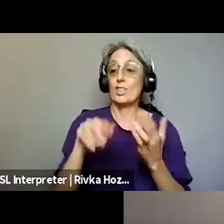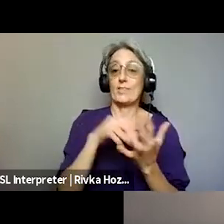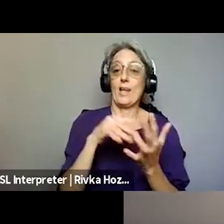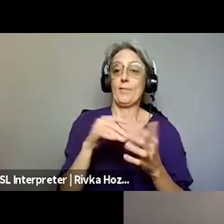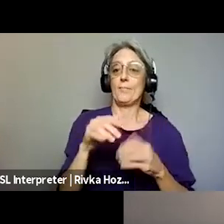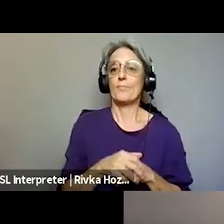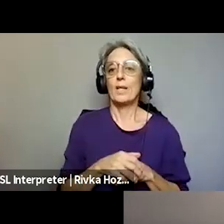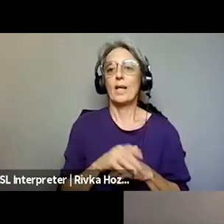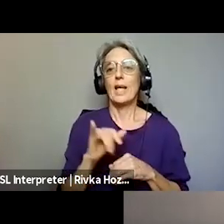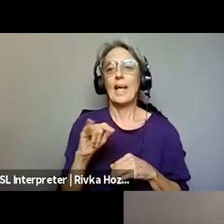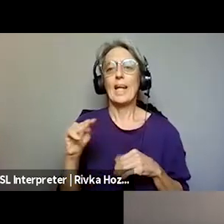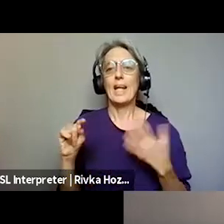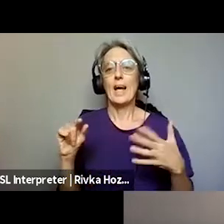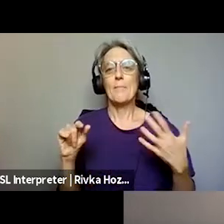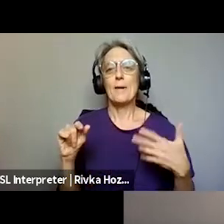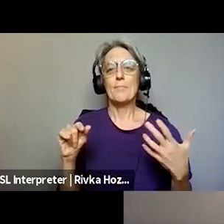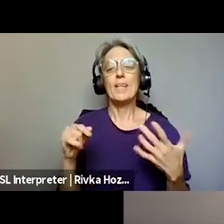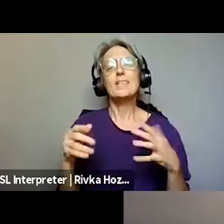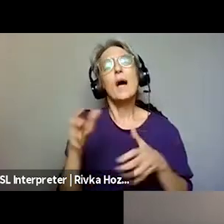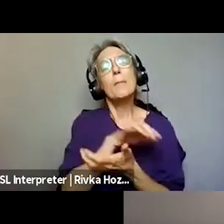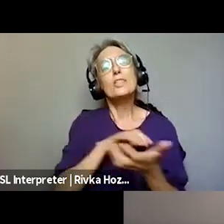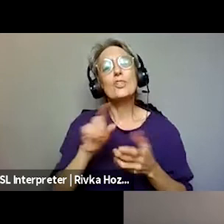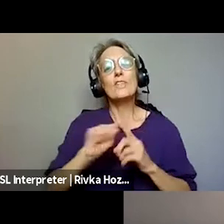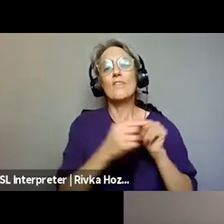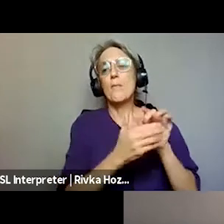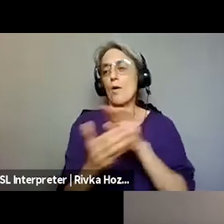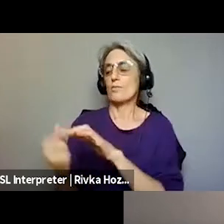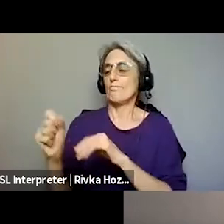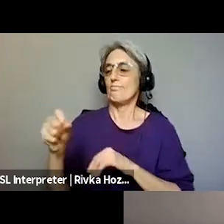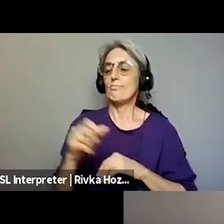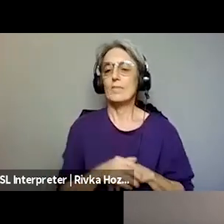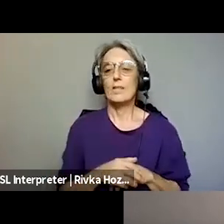it is a blend and we're really you know trying to be very intentional